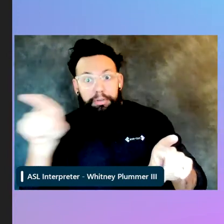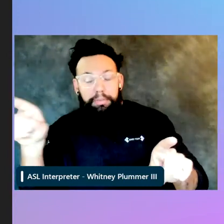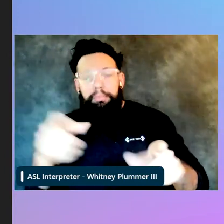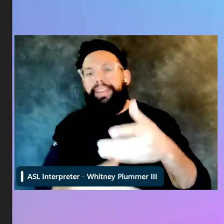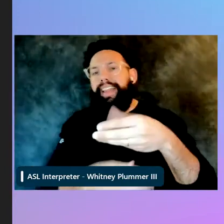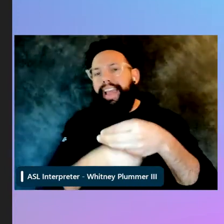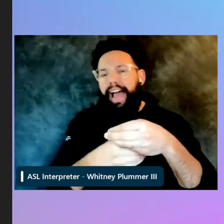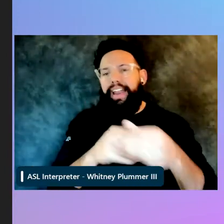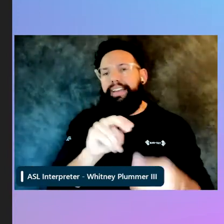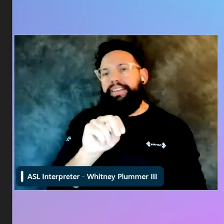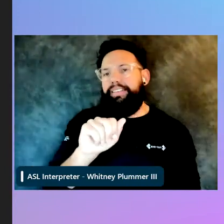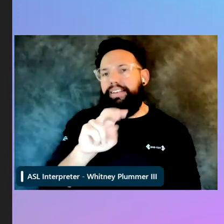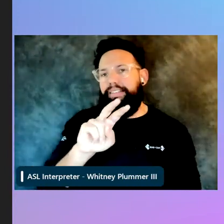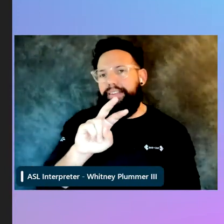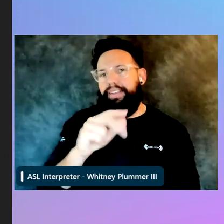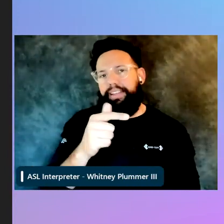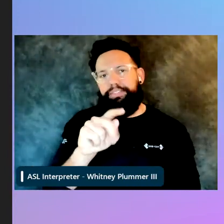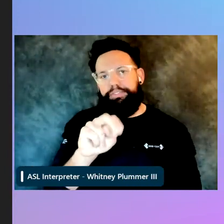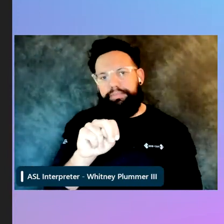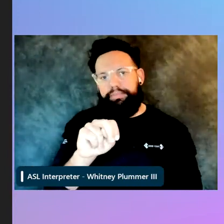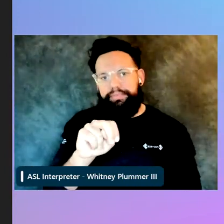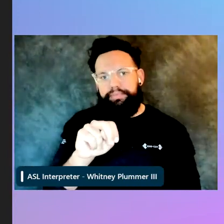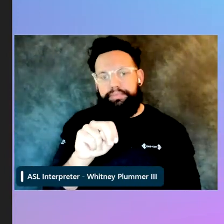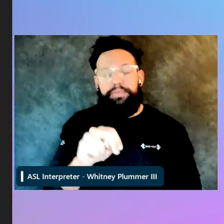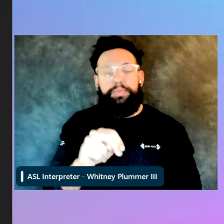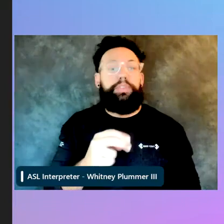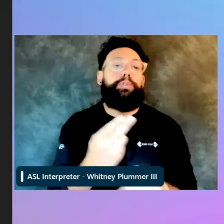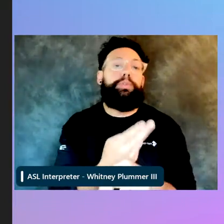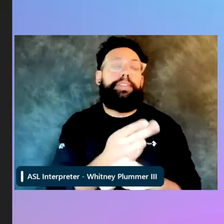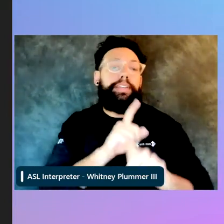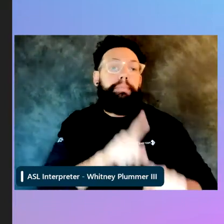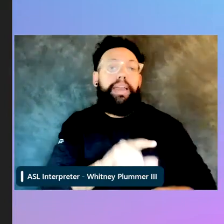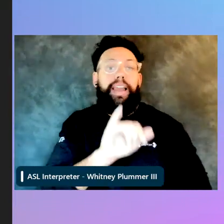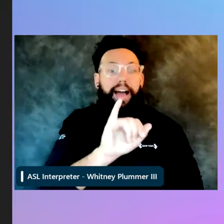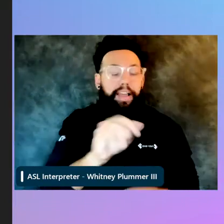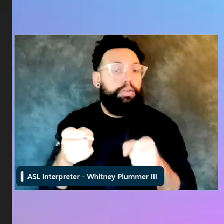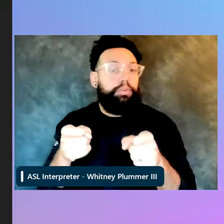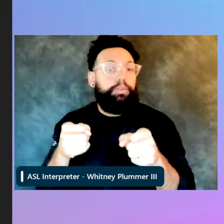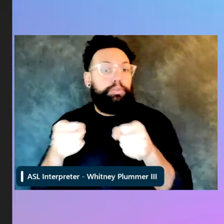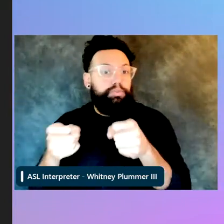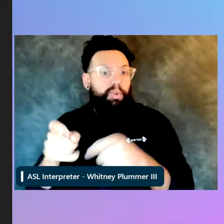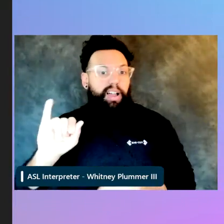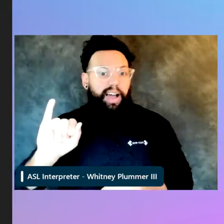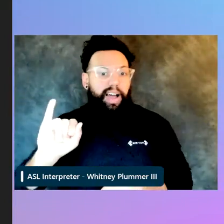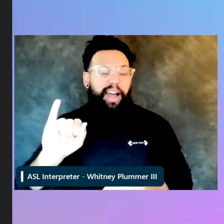sample page using command I or control I on windows, I can open